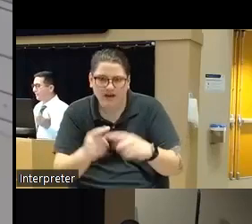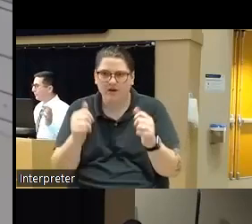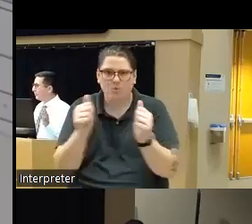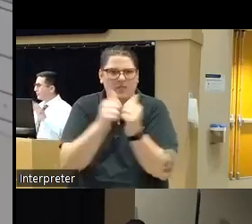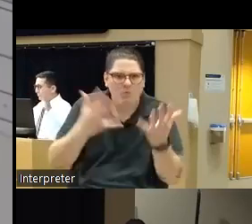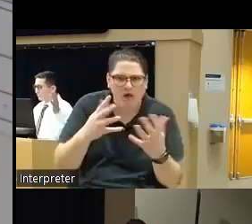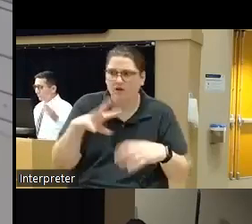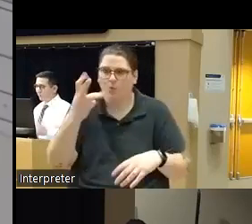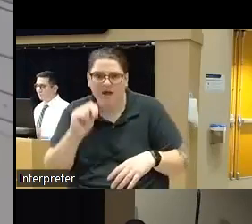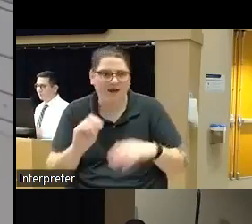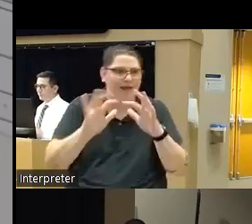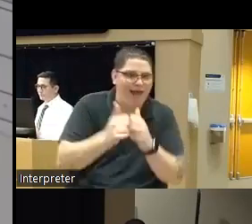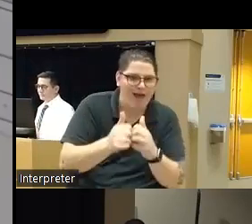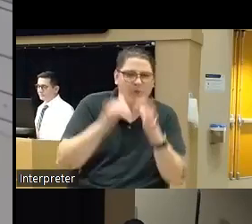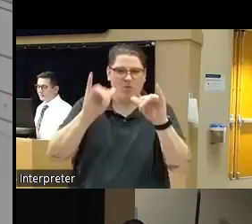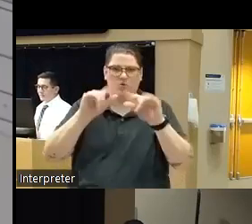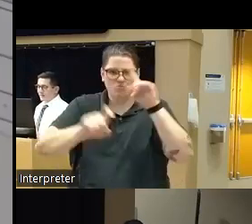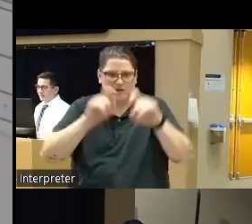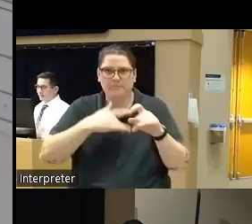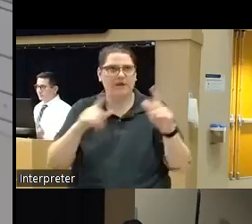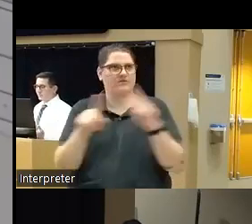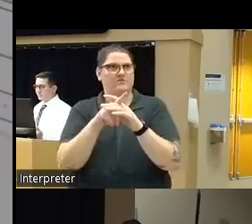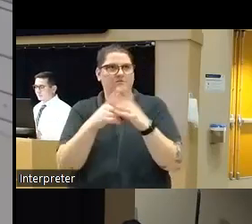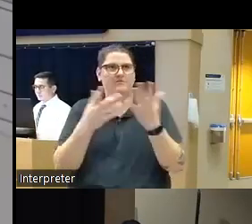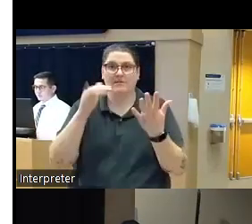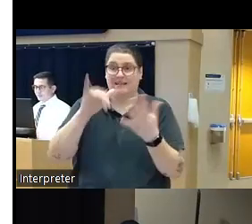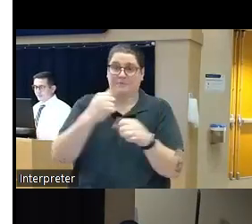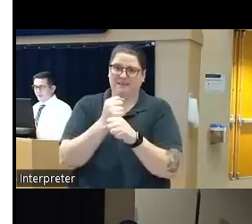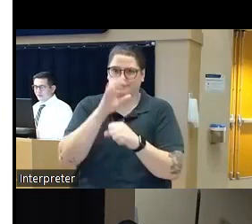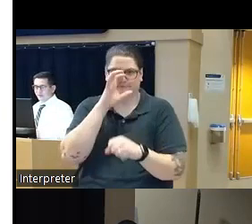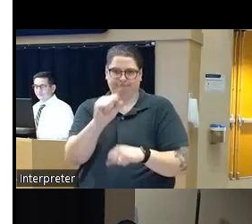how you know sort of all of the questions uh that which makes it a really intriguing area